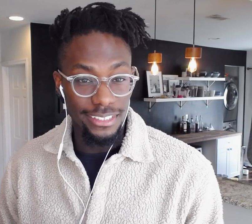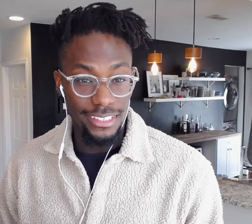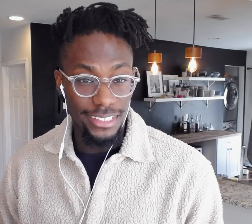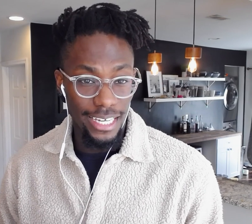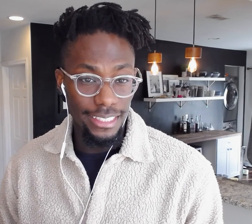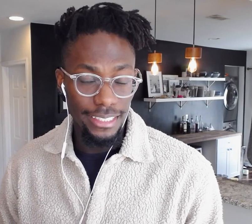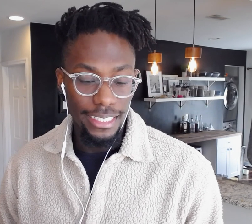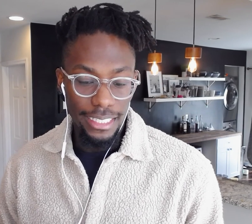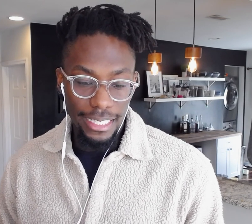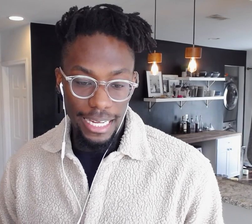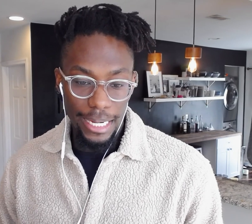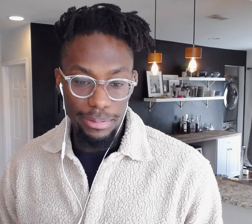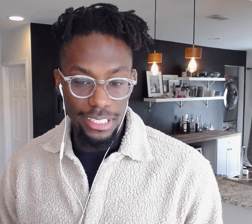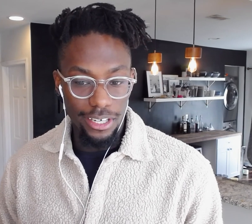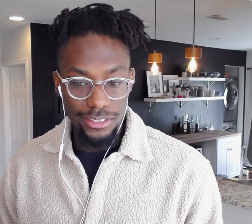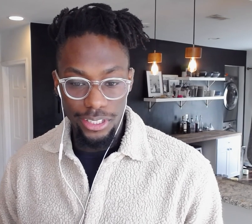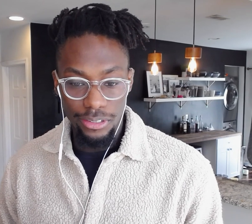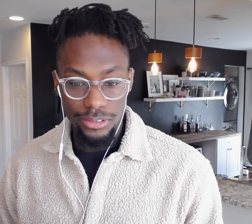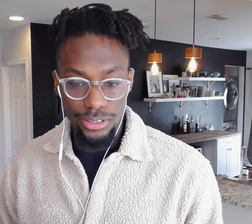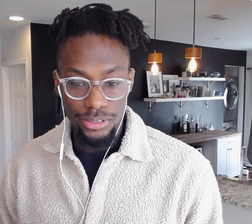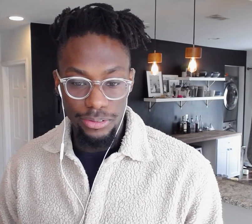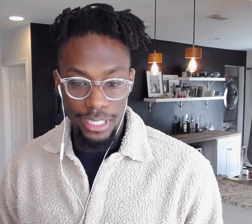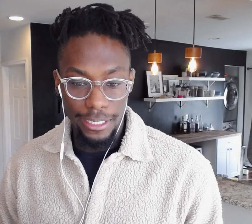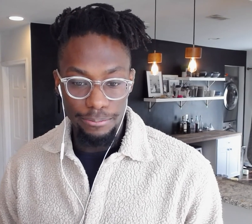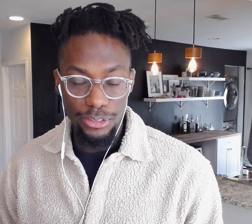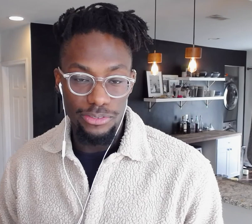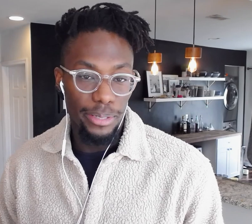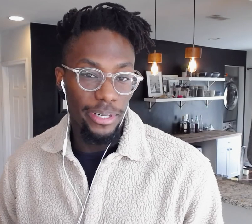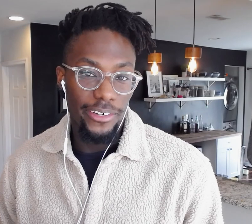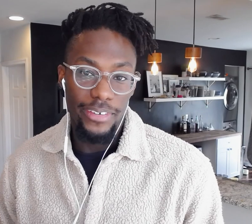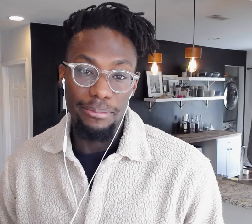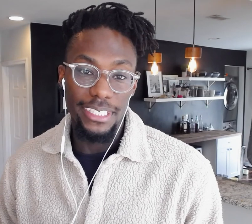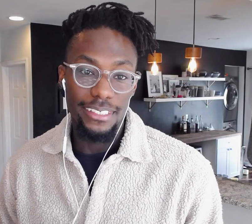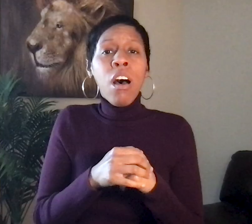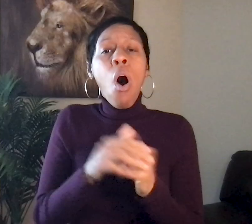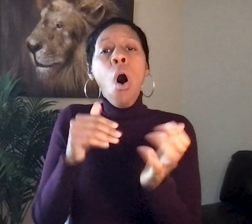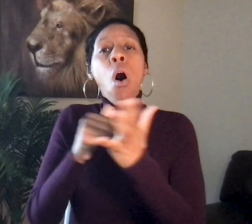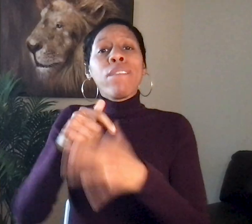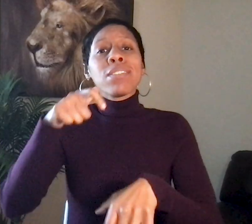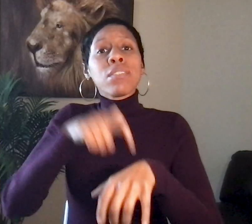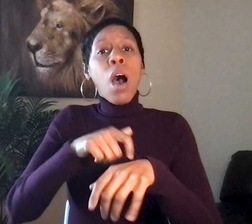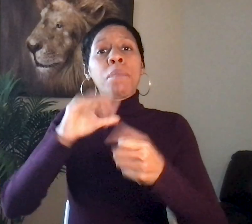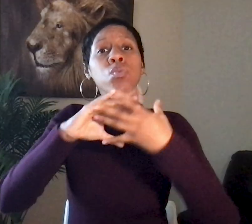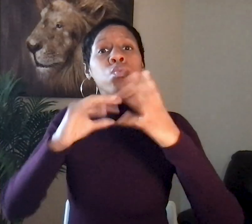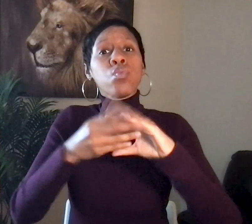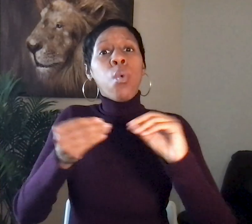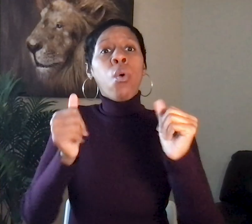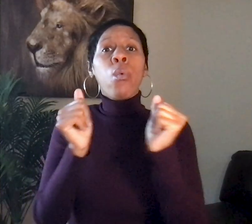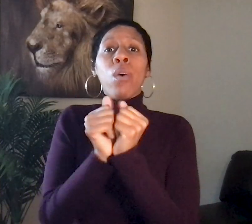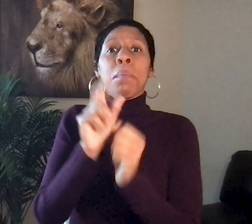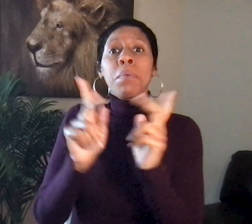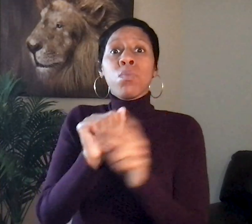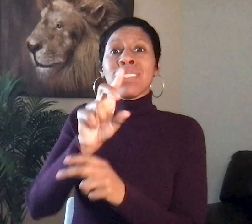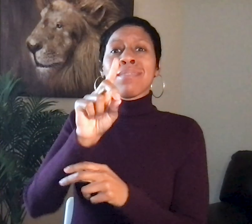as a society, but then also to do what's right by your family. Oftentimes, the stories